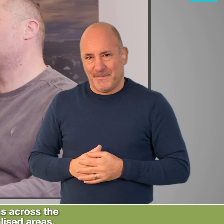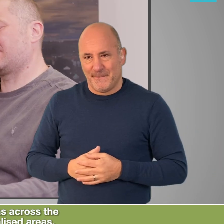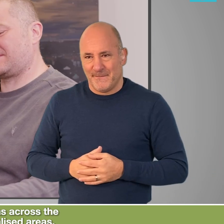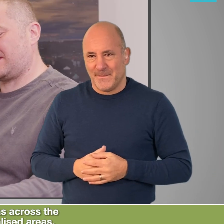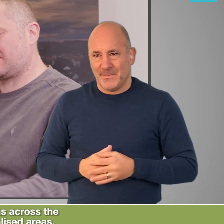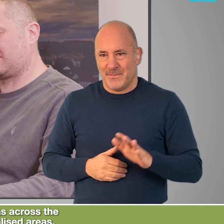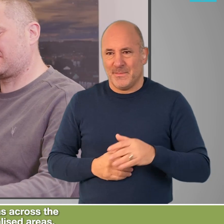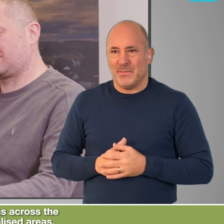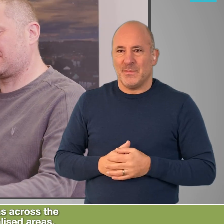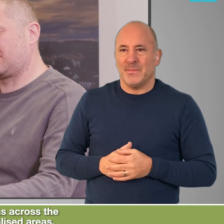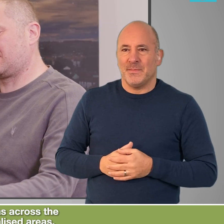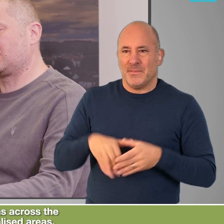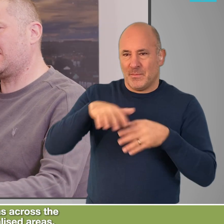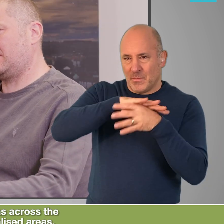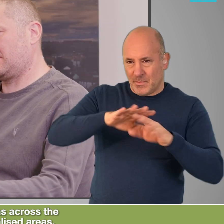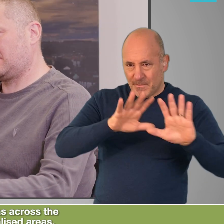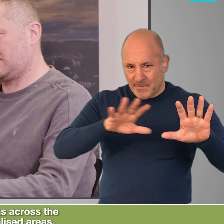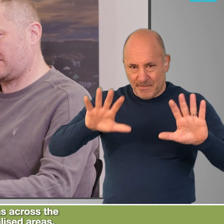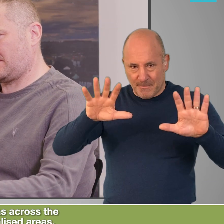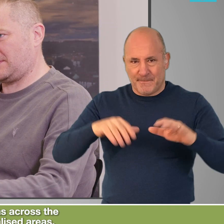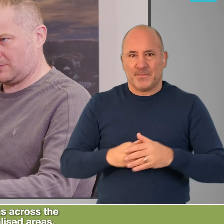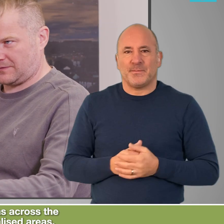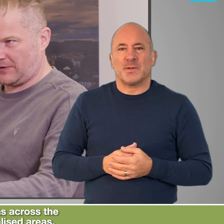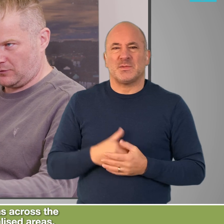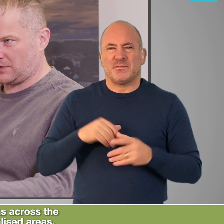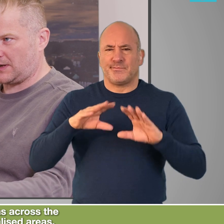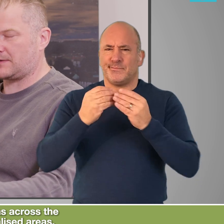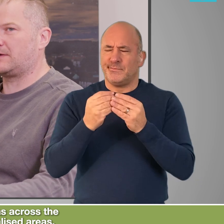we had six study areas across the city, so just very localised areas.